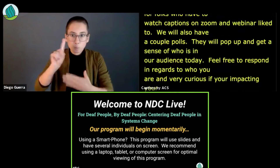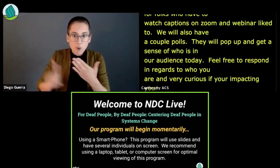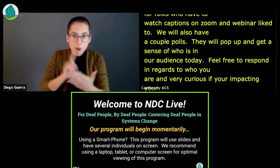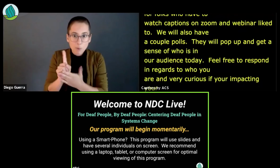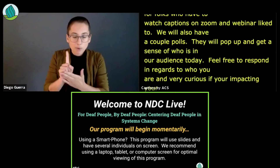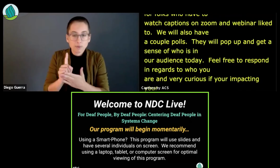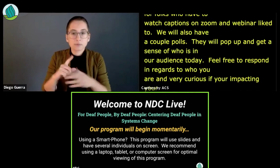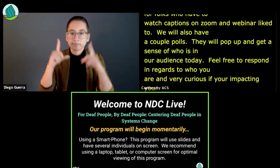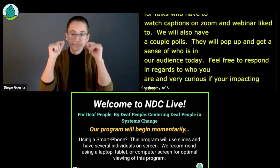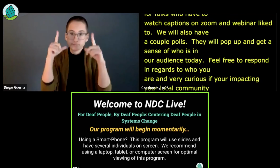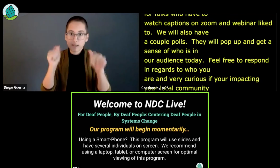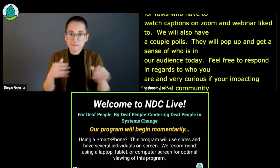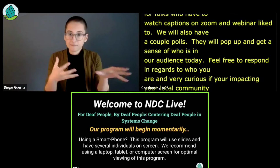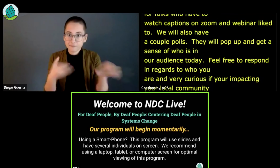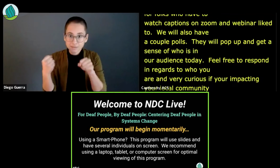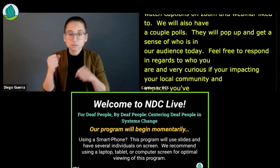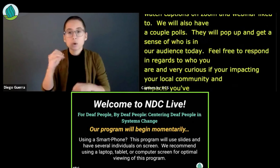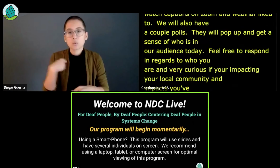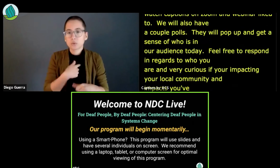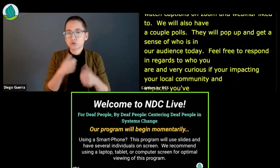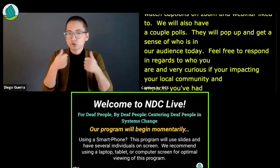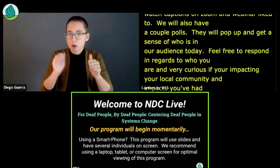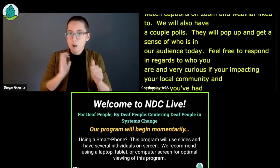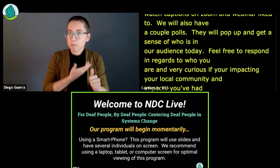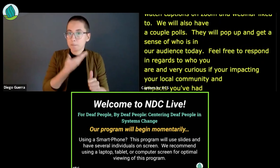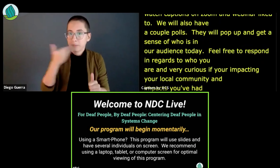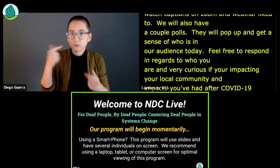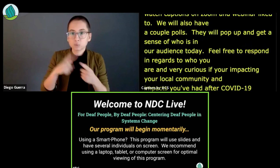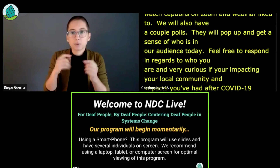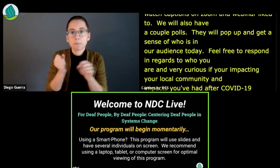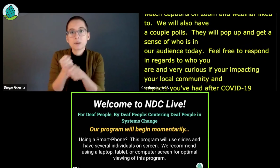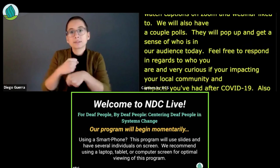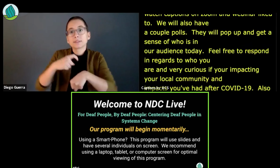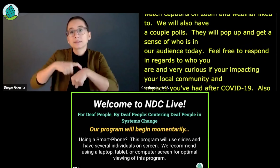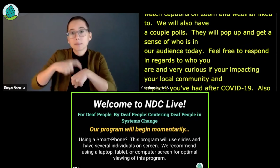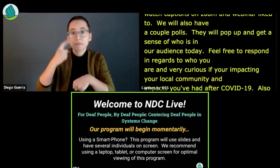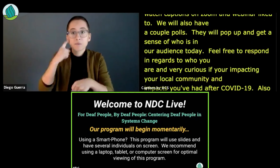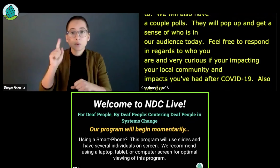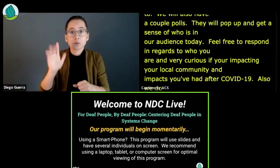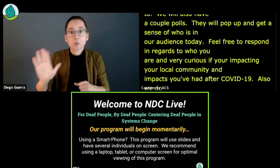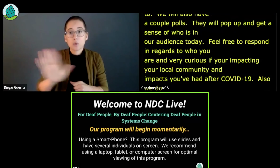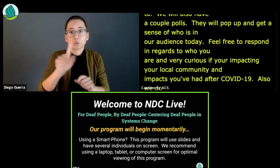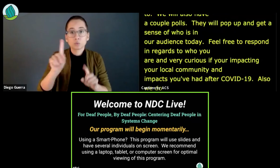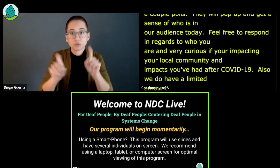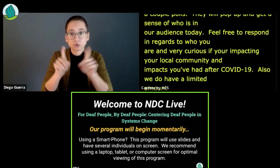Also we do have a limited amount of time together, so we are going to try our best to save